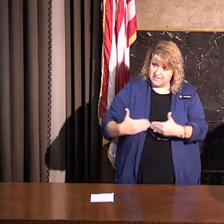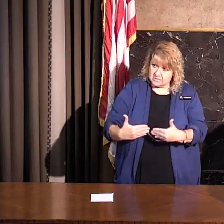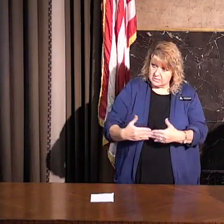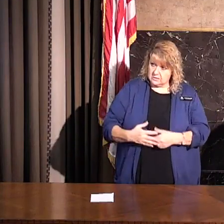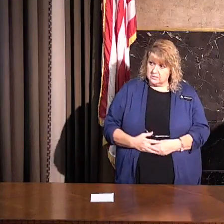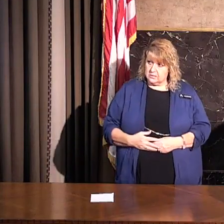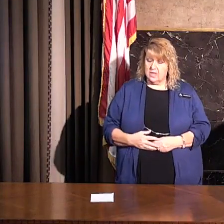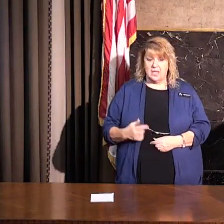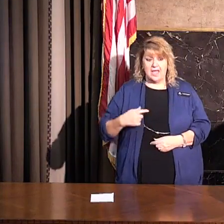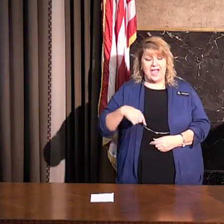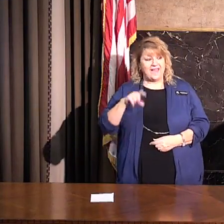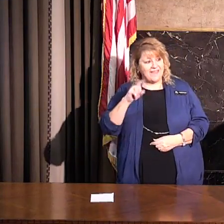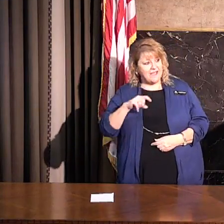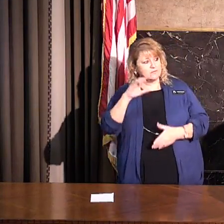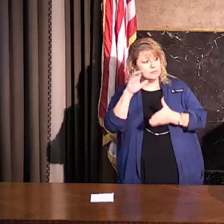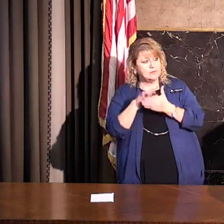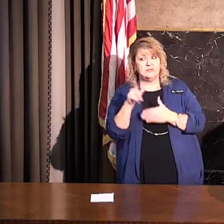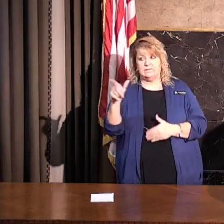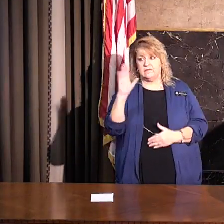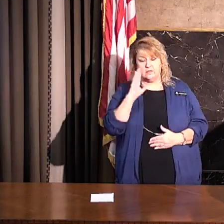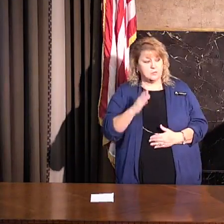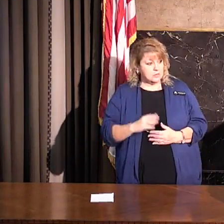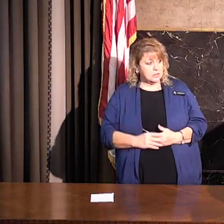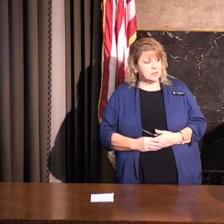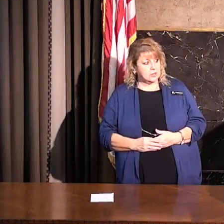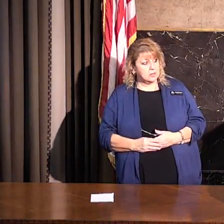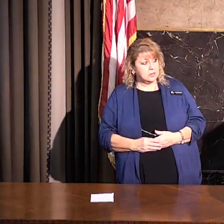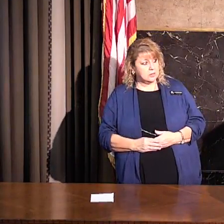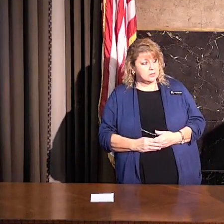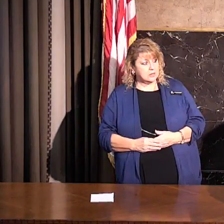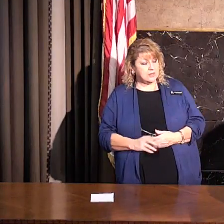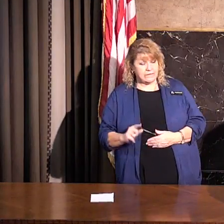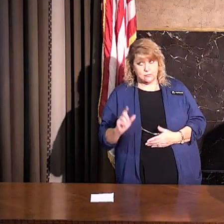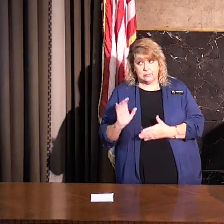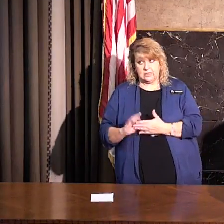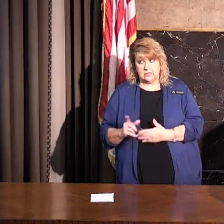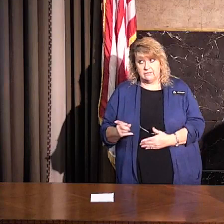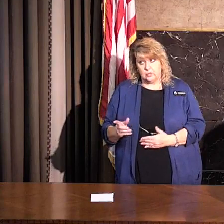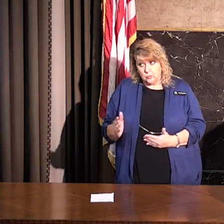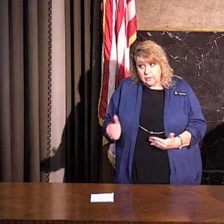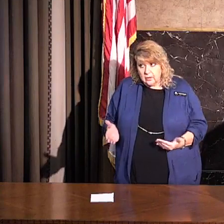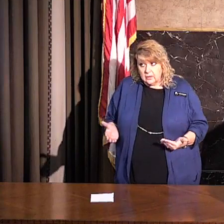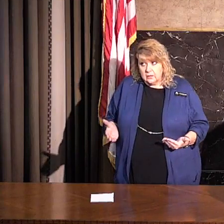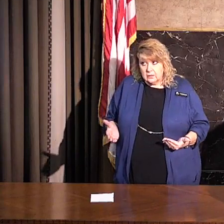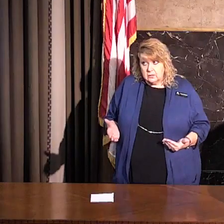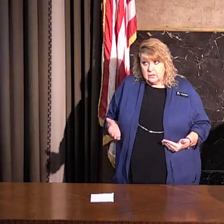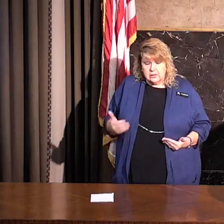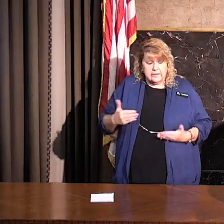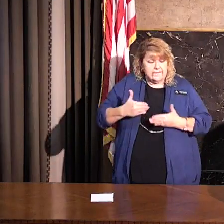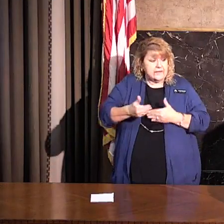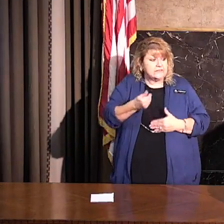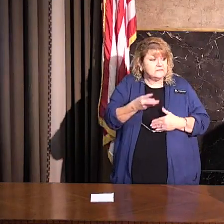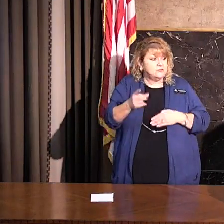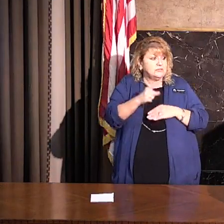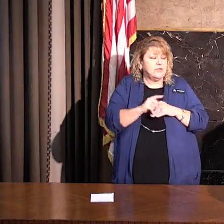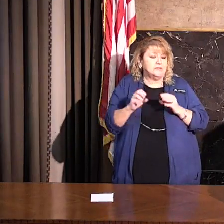have to believe that they will um and and that in the next days, we're going to, you're